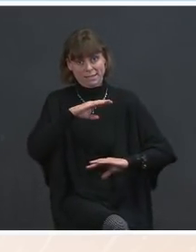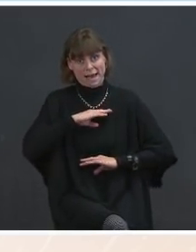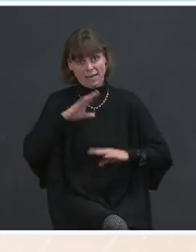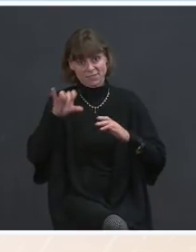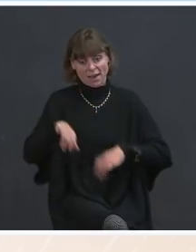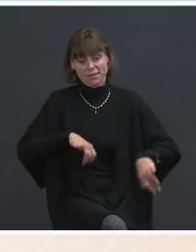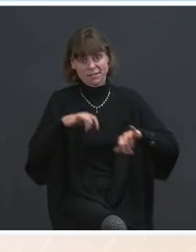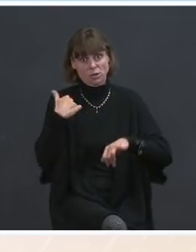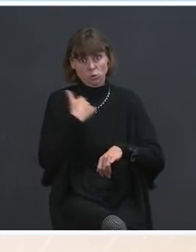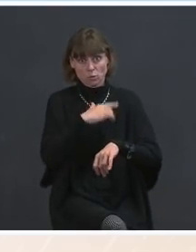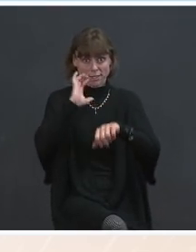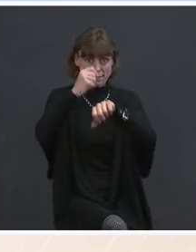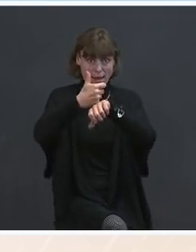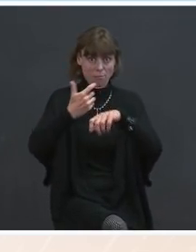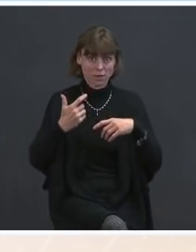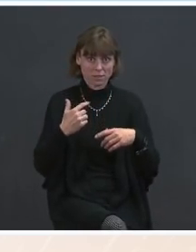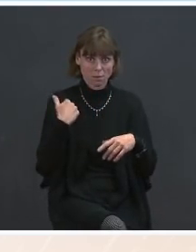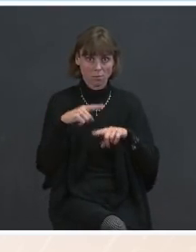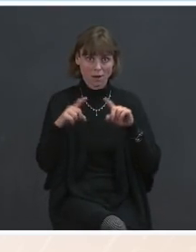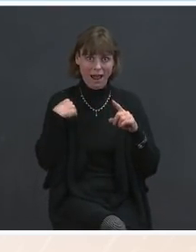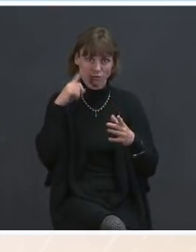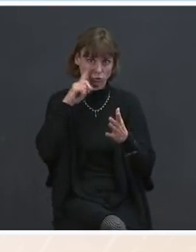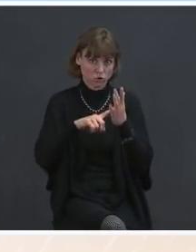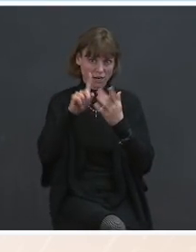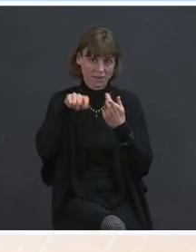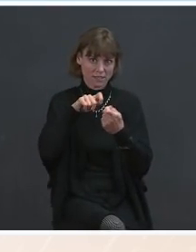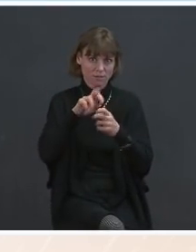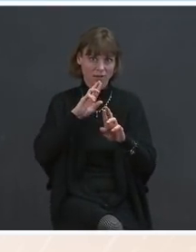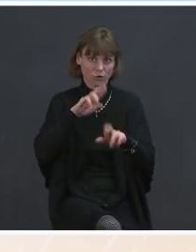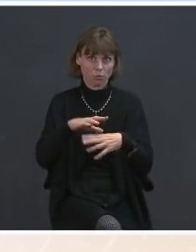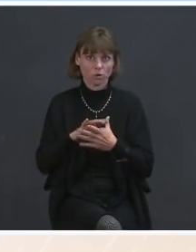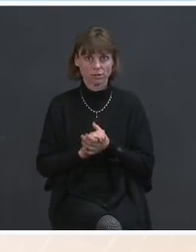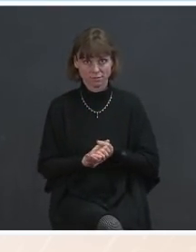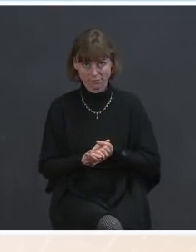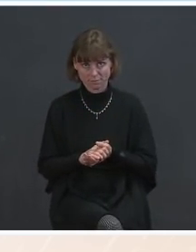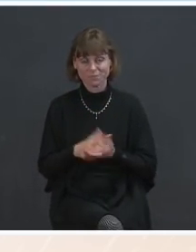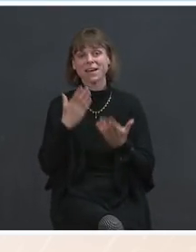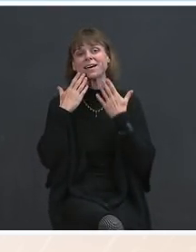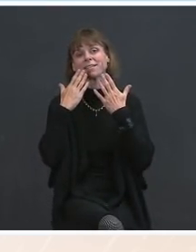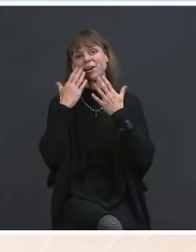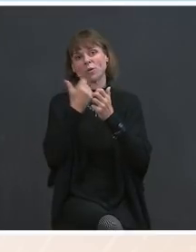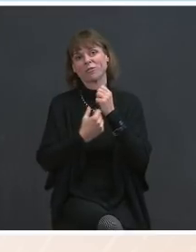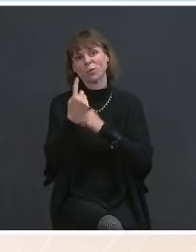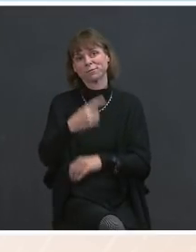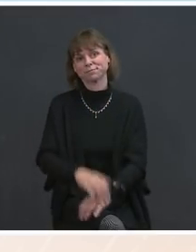but I'd have to check into those specific reports since they happened while we were up here. The Press: Thank you, Jen. Ms. Psaki: Thank you everyone.